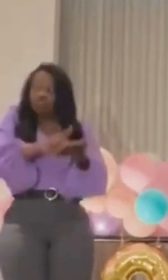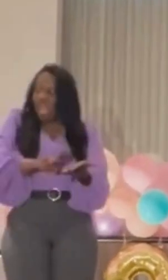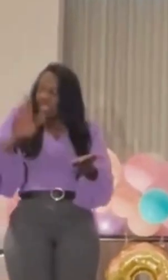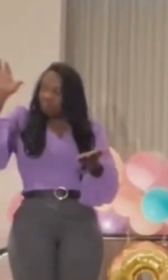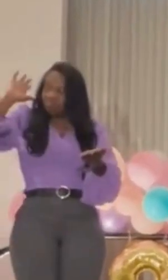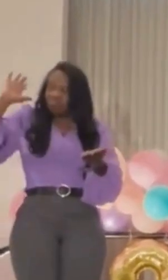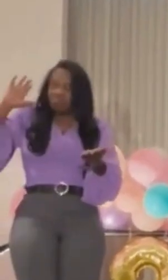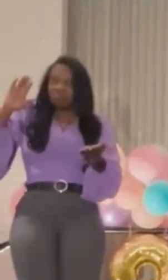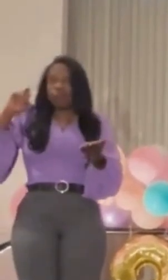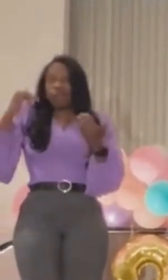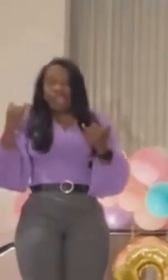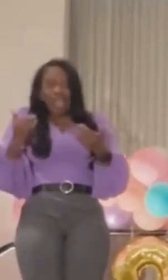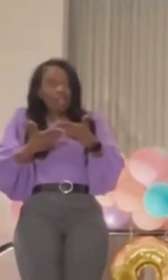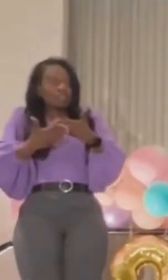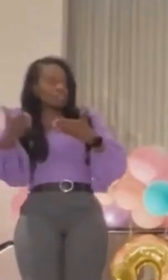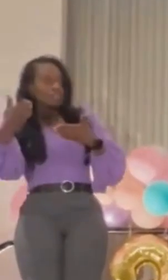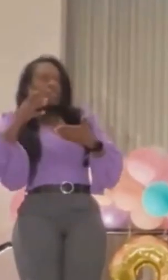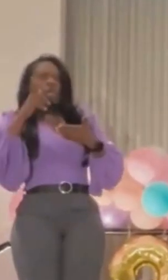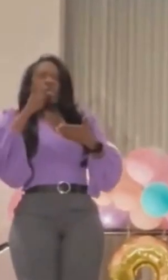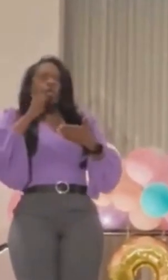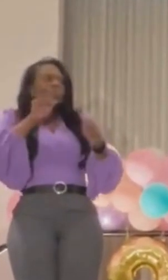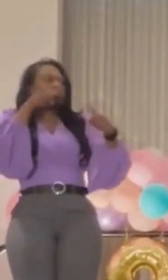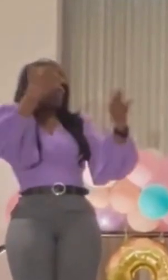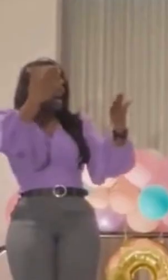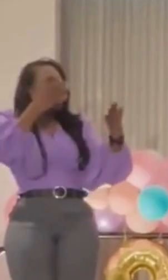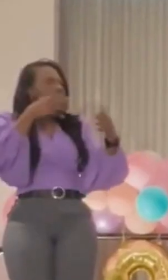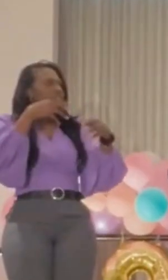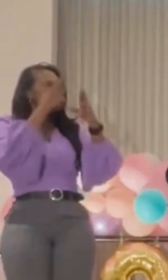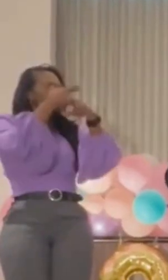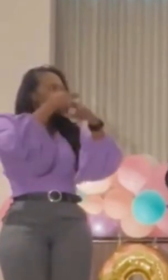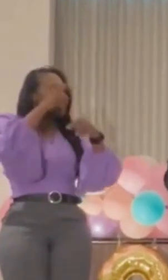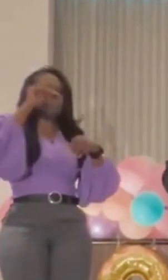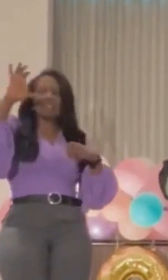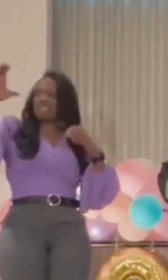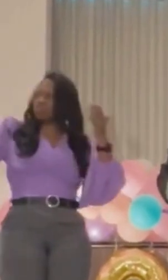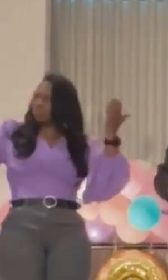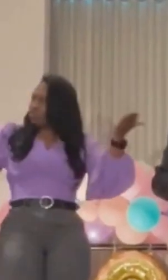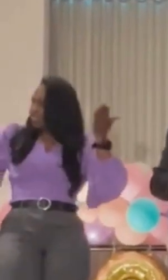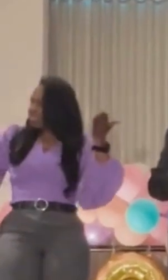everybody who has provided Relay North Carolina services,